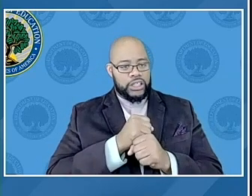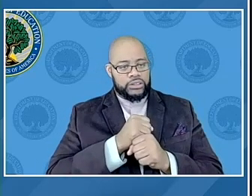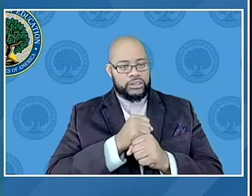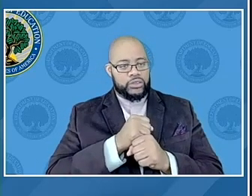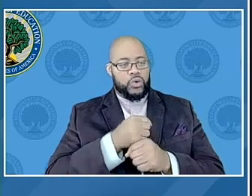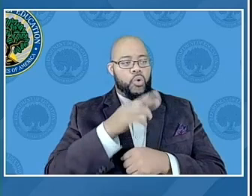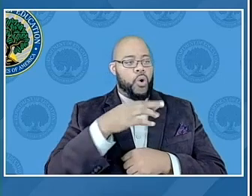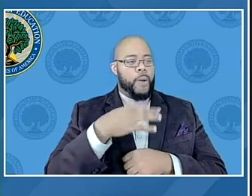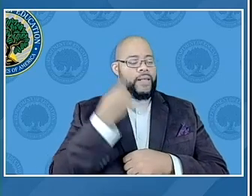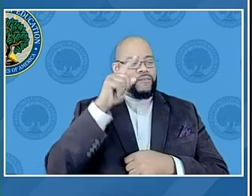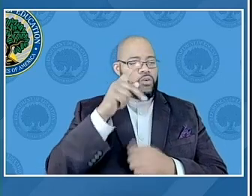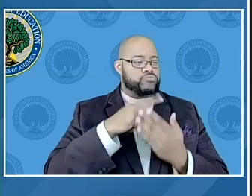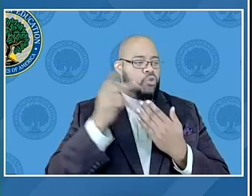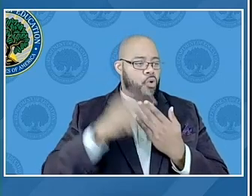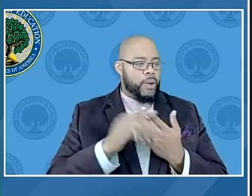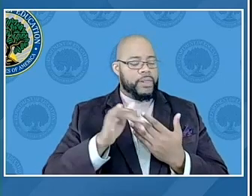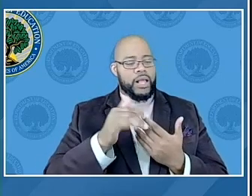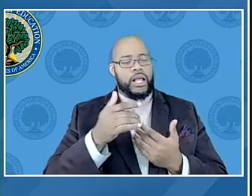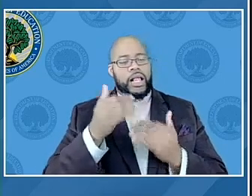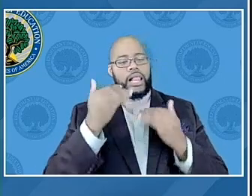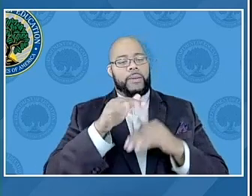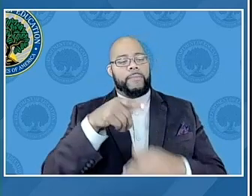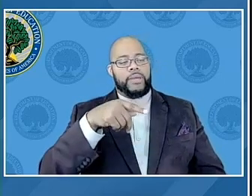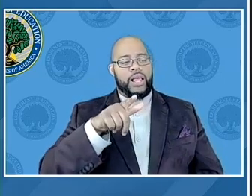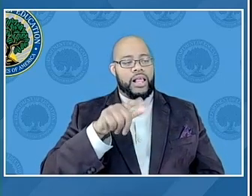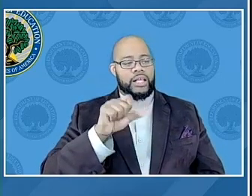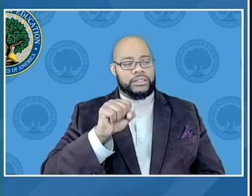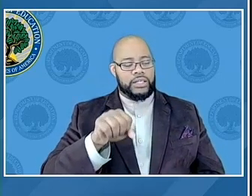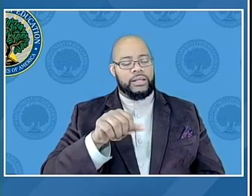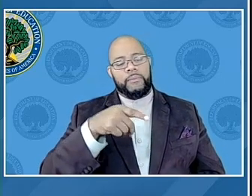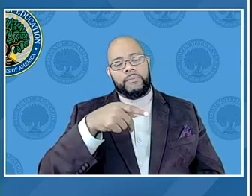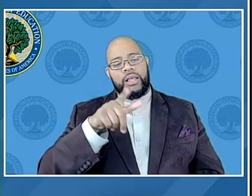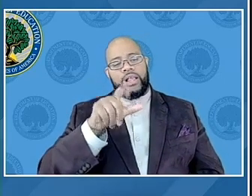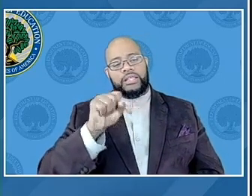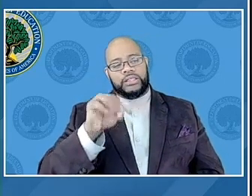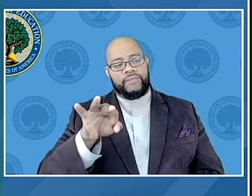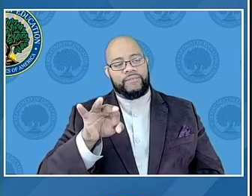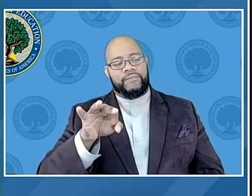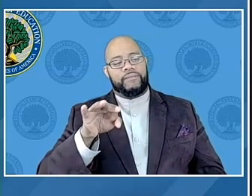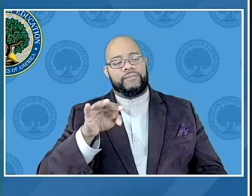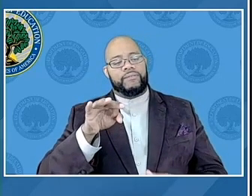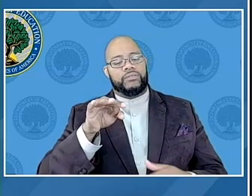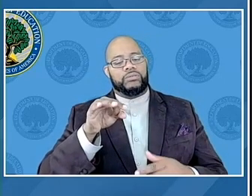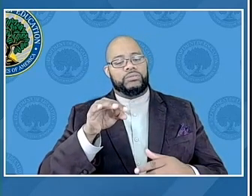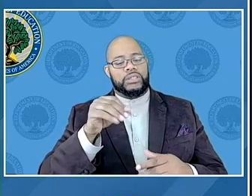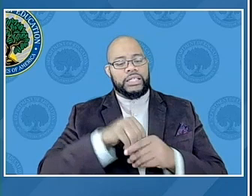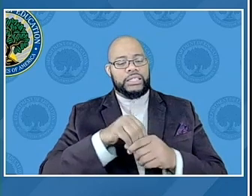program like the limited PSLF waiver within a certain timeframe. And you know, one thing that I think the